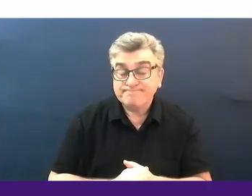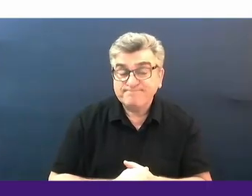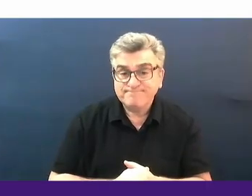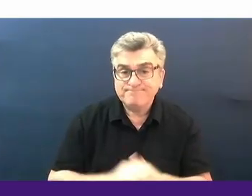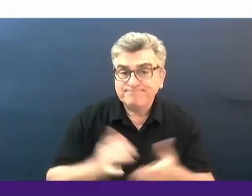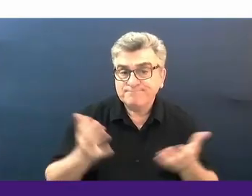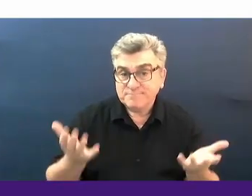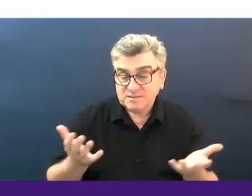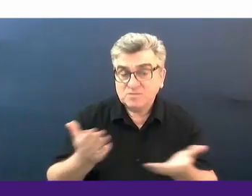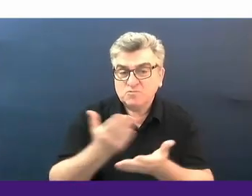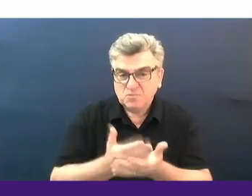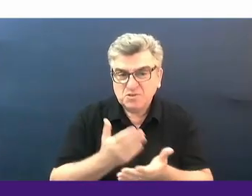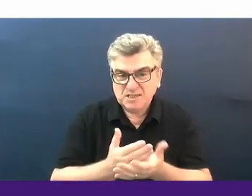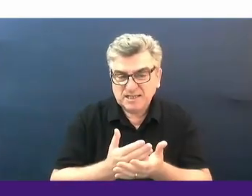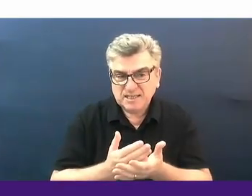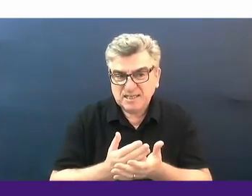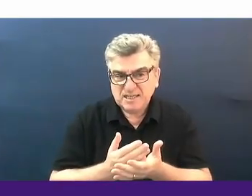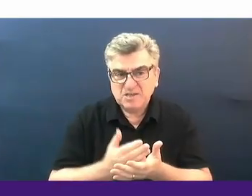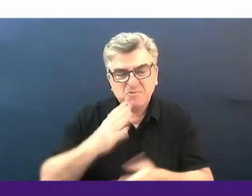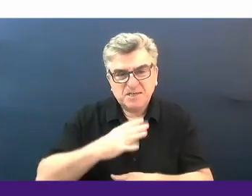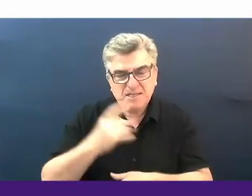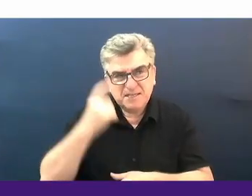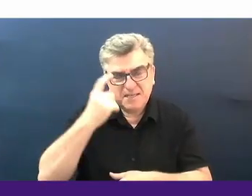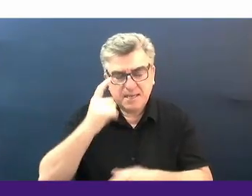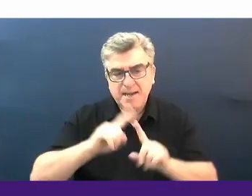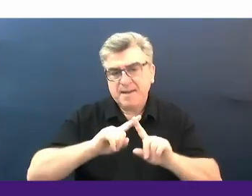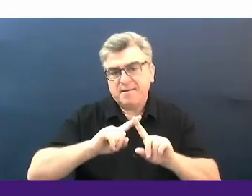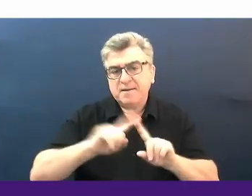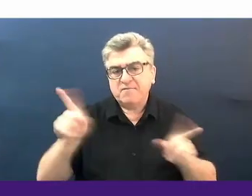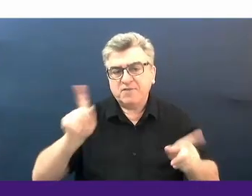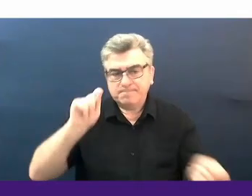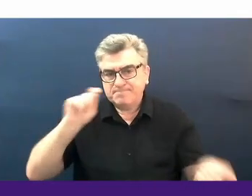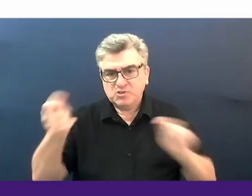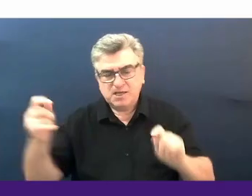we need to really shift our expectation that people with disability only ever receive